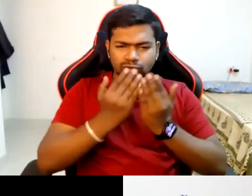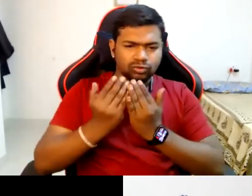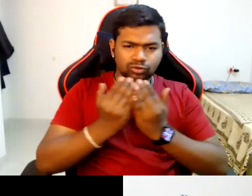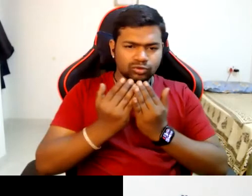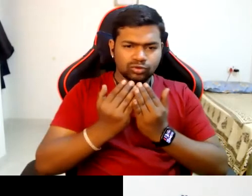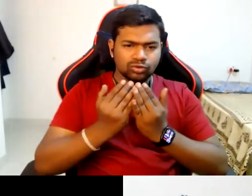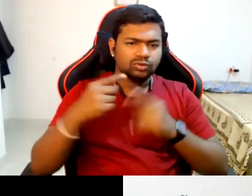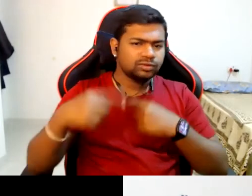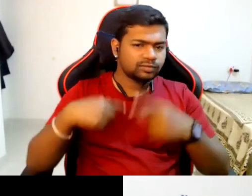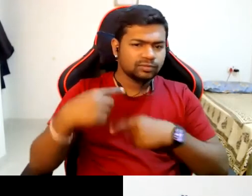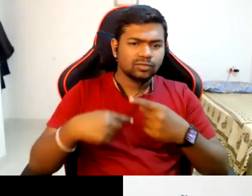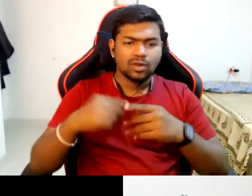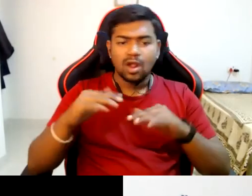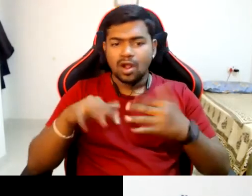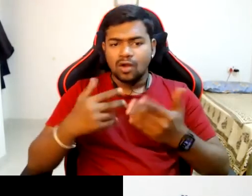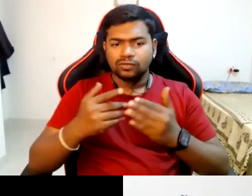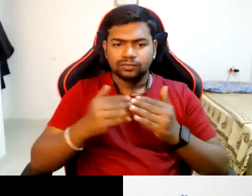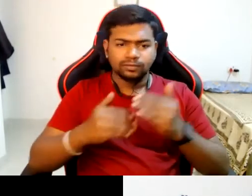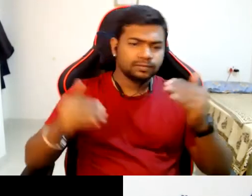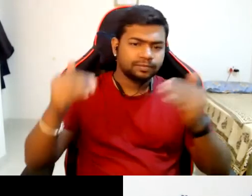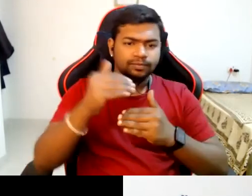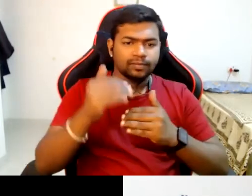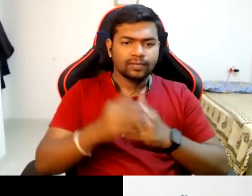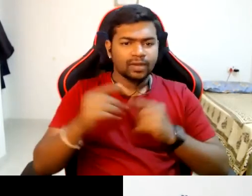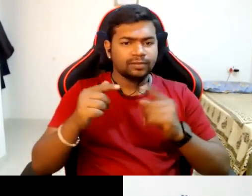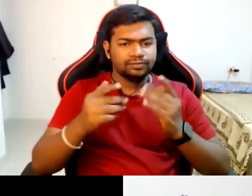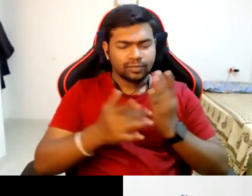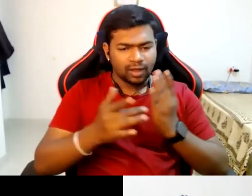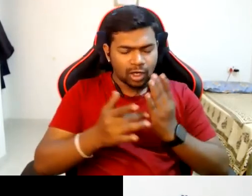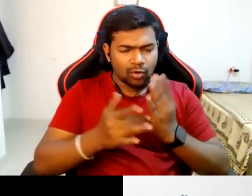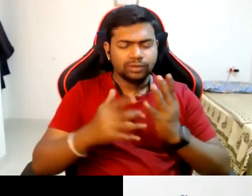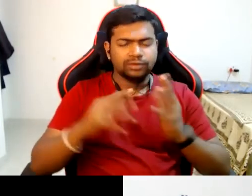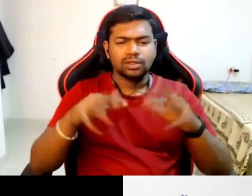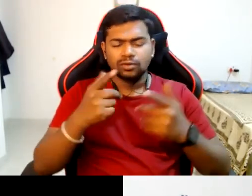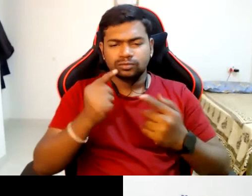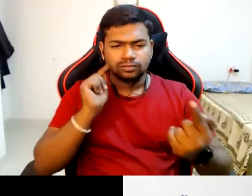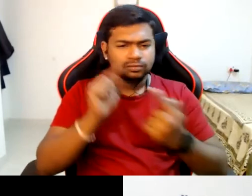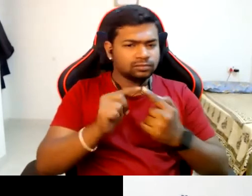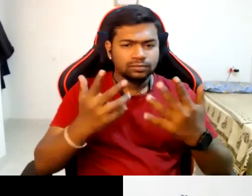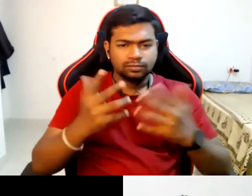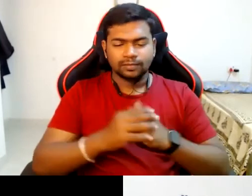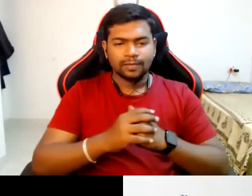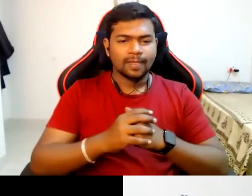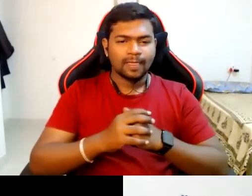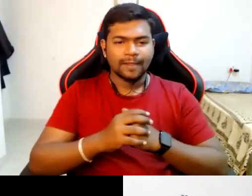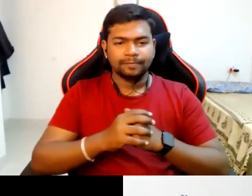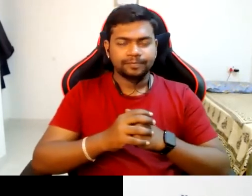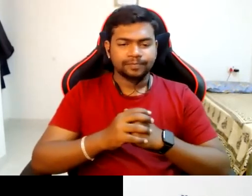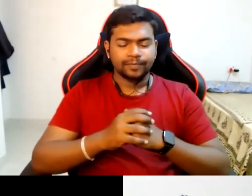I mean forget software engineering technology for that front. Huh? When did you realize that you know you wanted